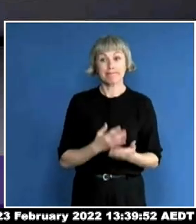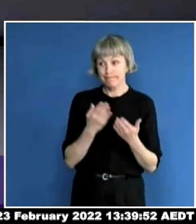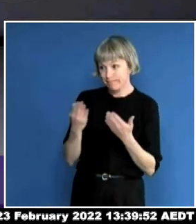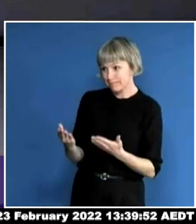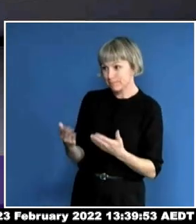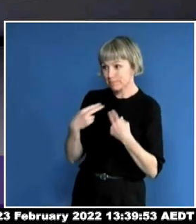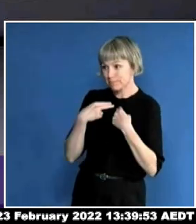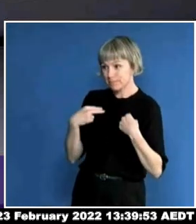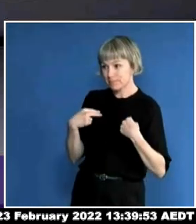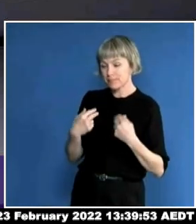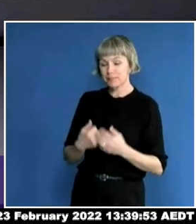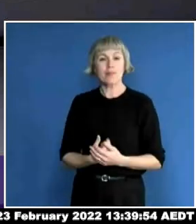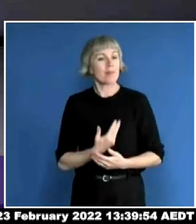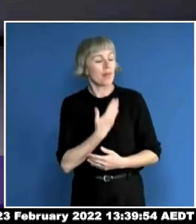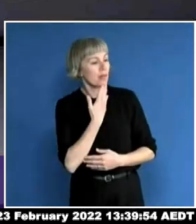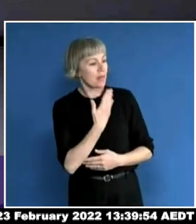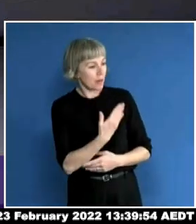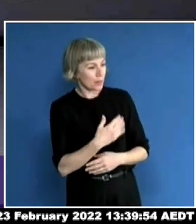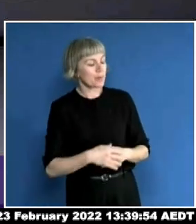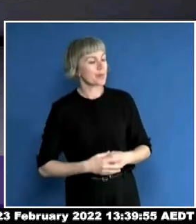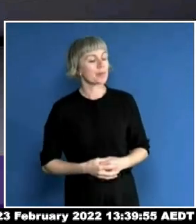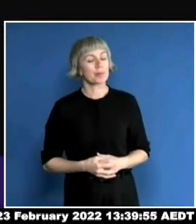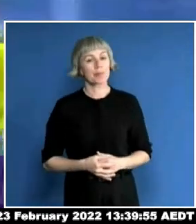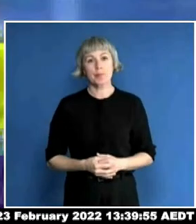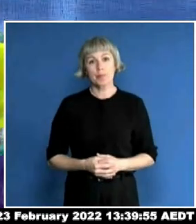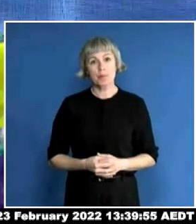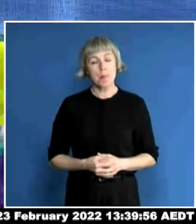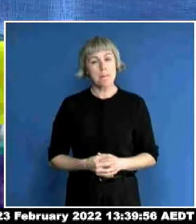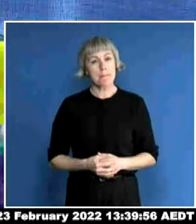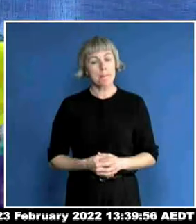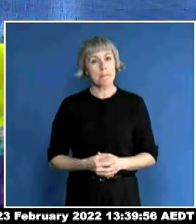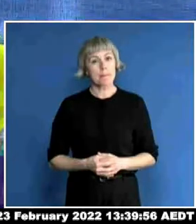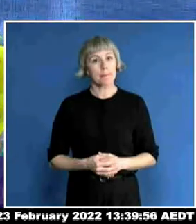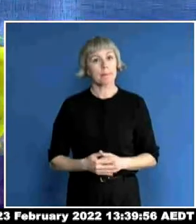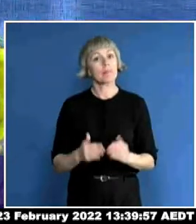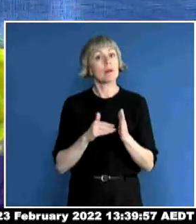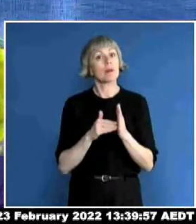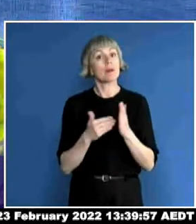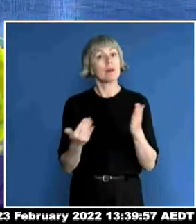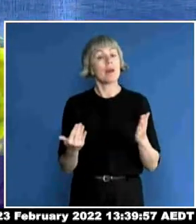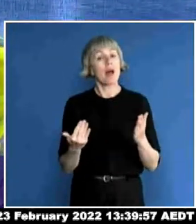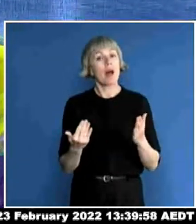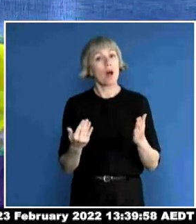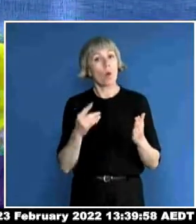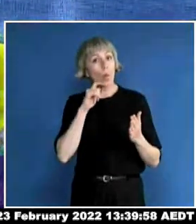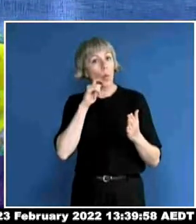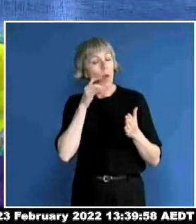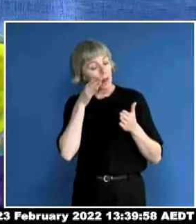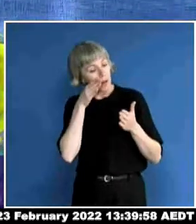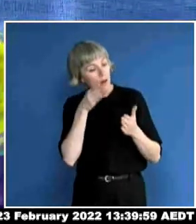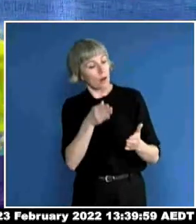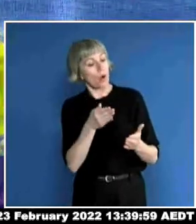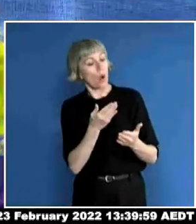So we are now turning to the case study part of this Public hearing, and we are calling it